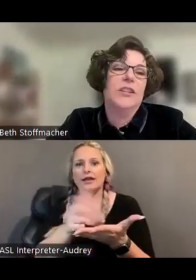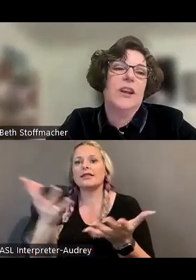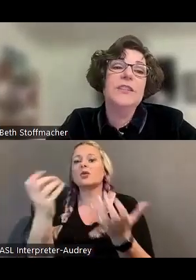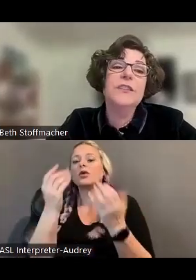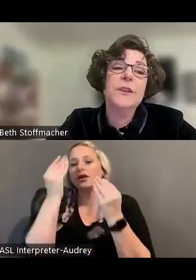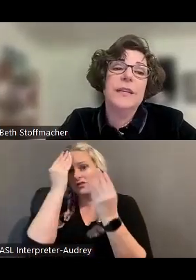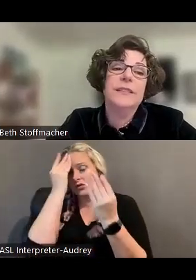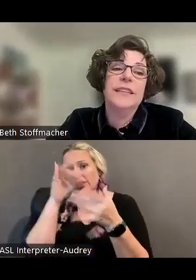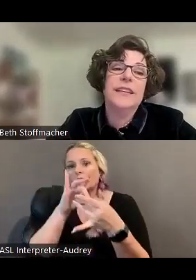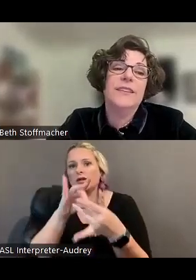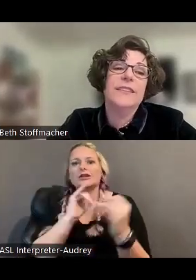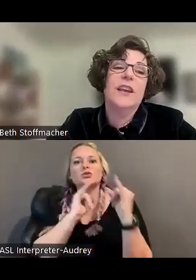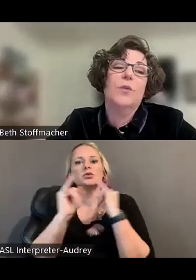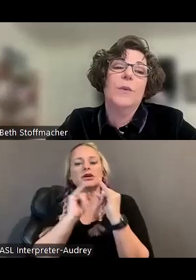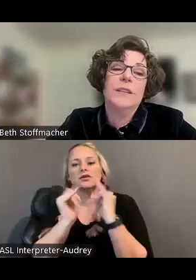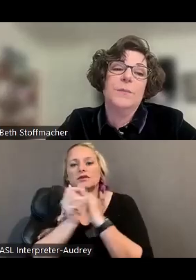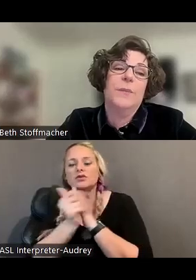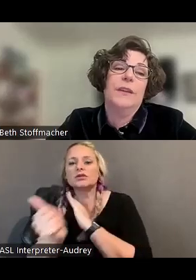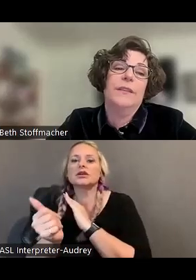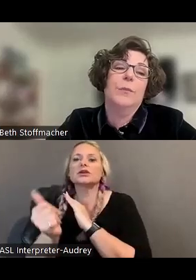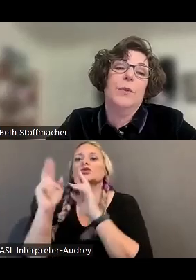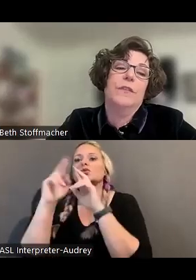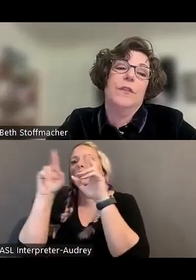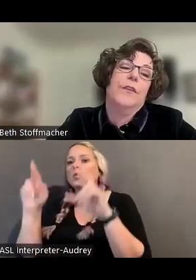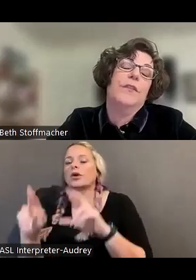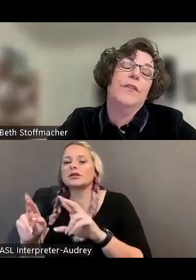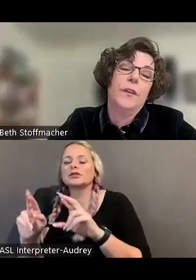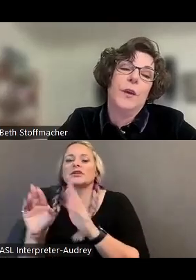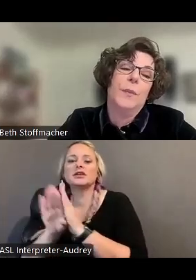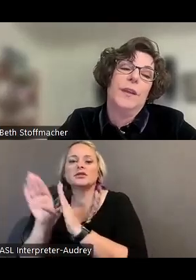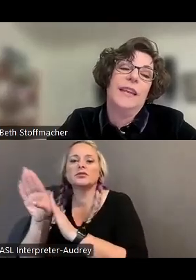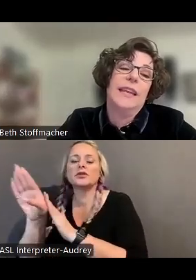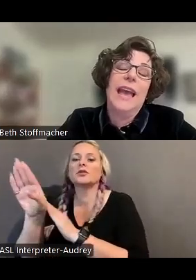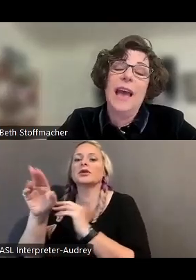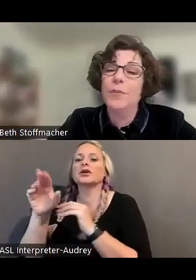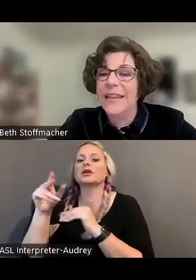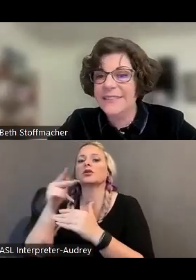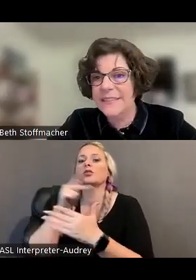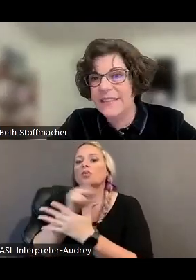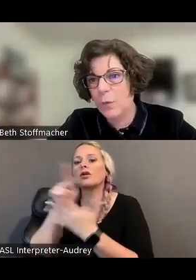on interviewing skills, resume building, portfolio building, and places that will